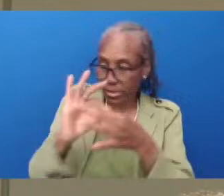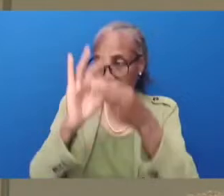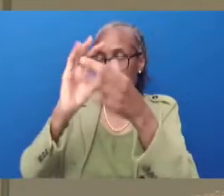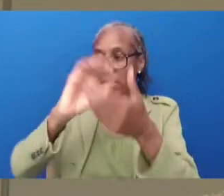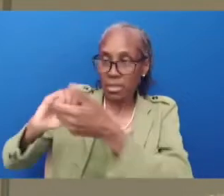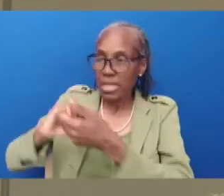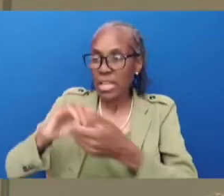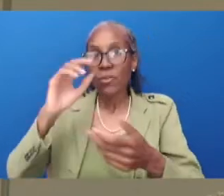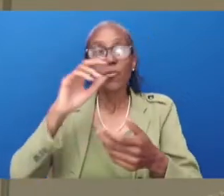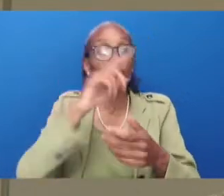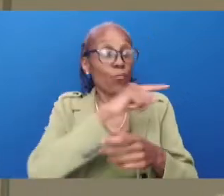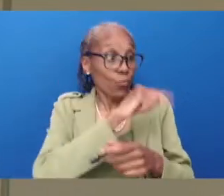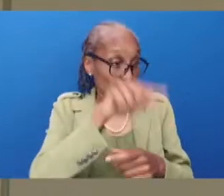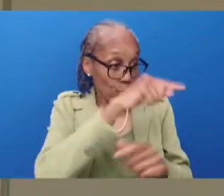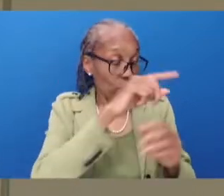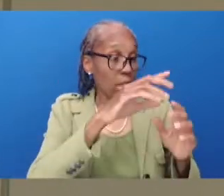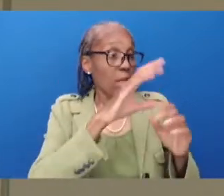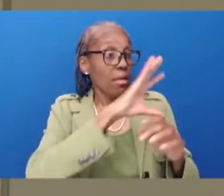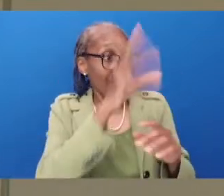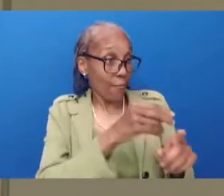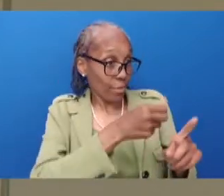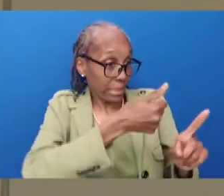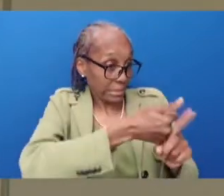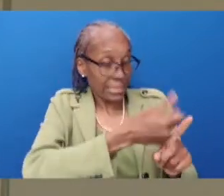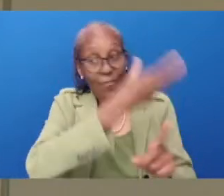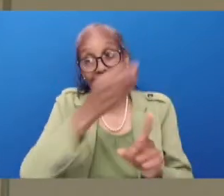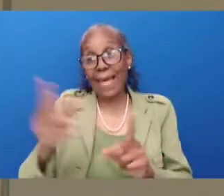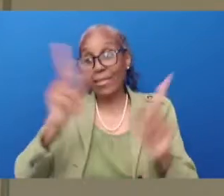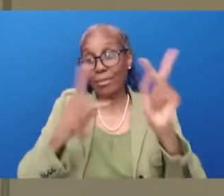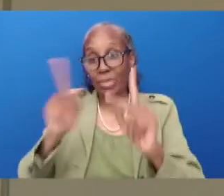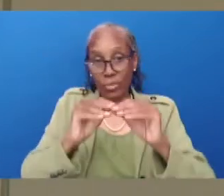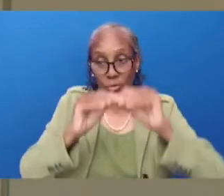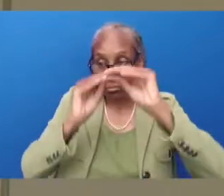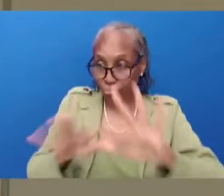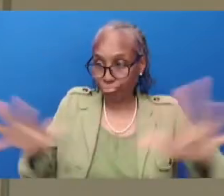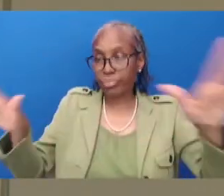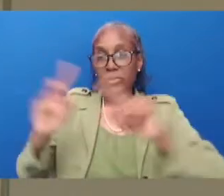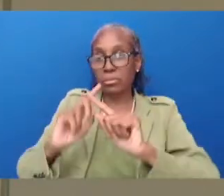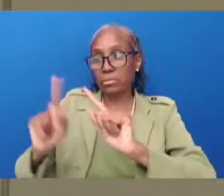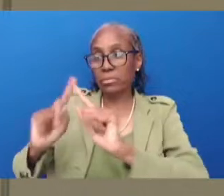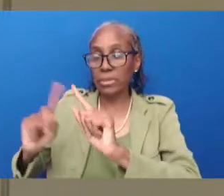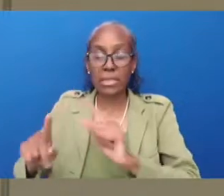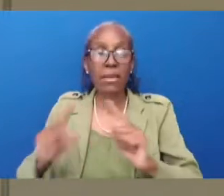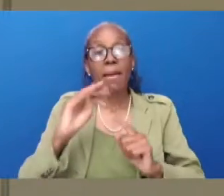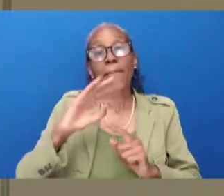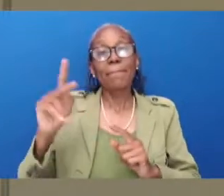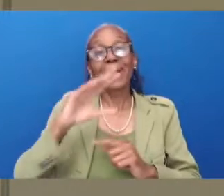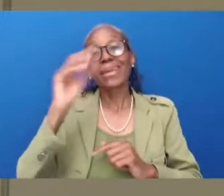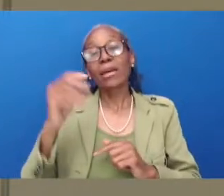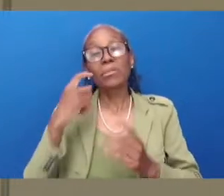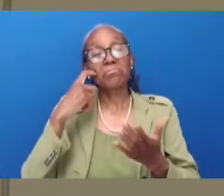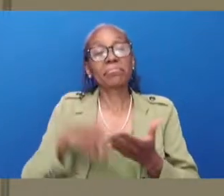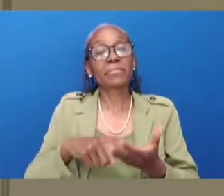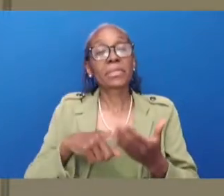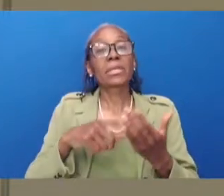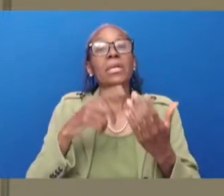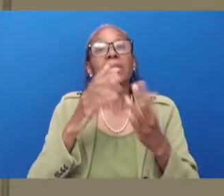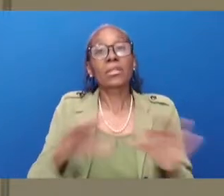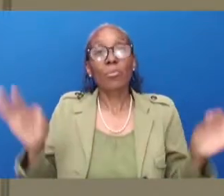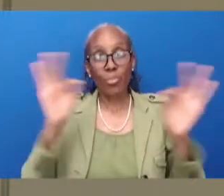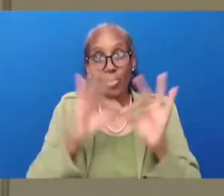THE AFRICAN CONTINENT, AND ITS